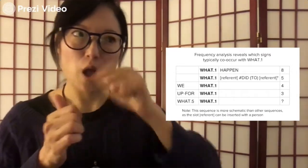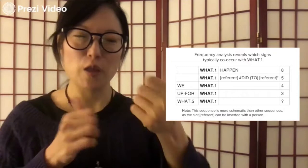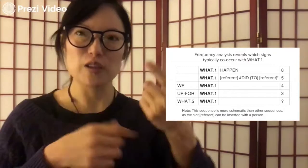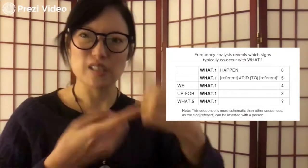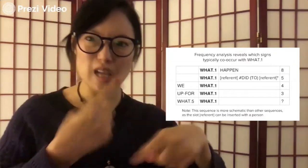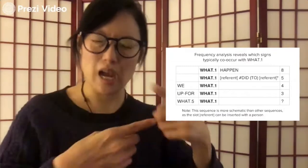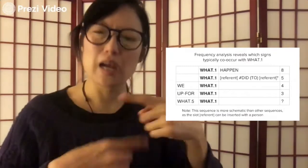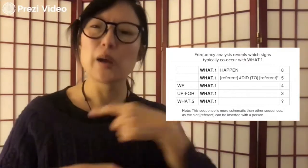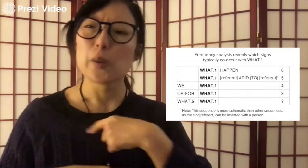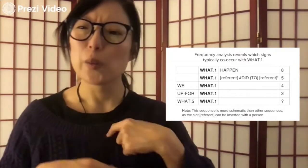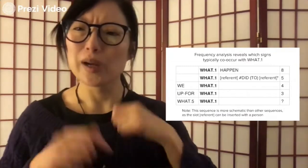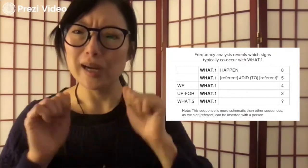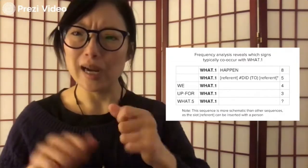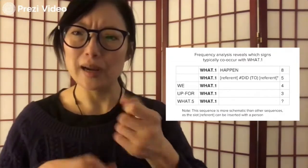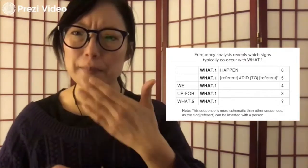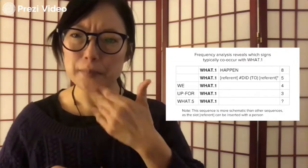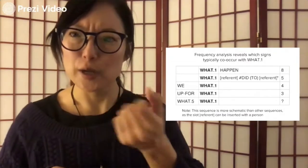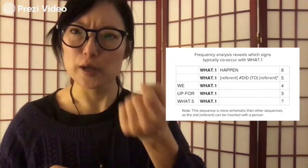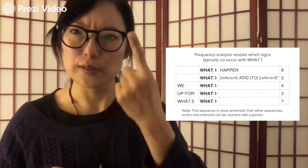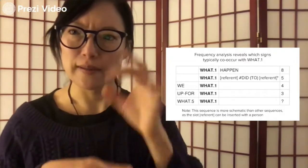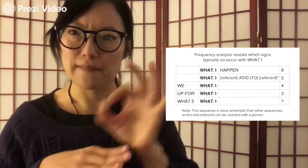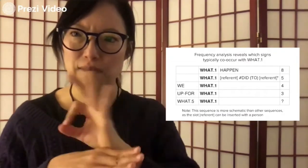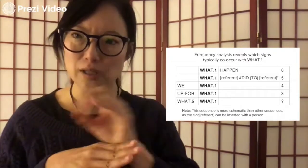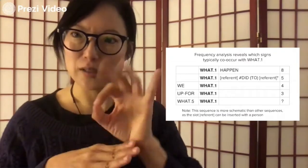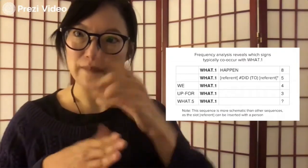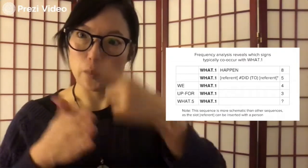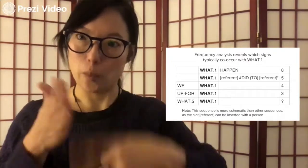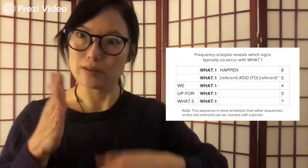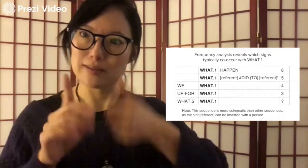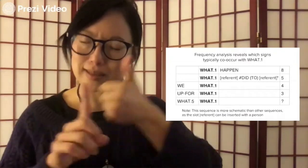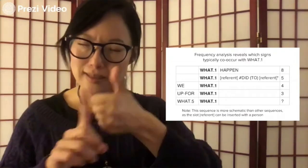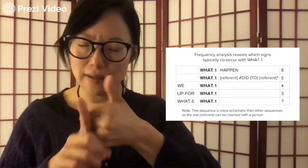WHAT.1 with other signs, we can better understand the function